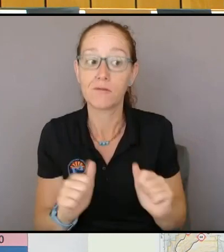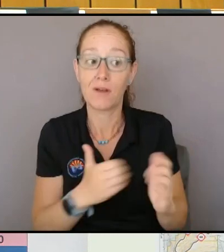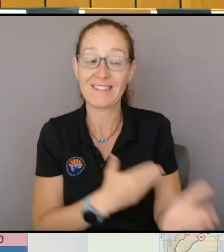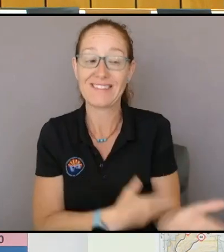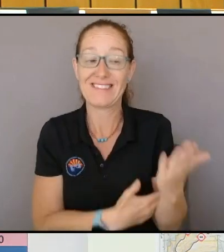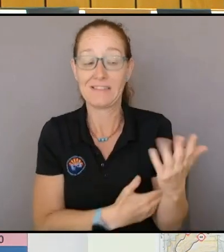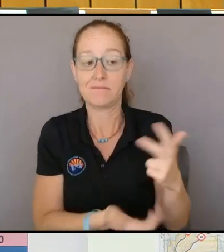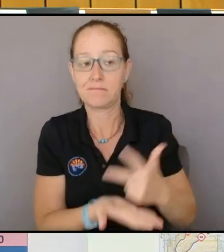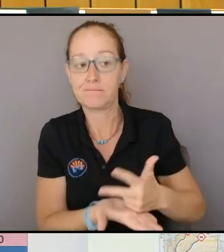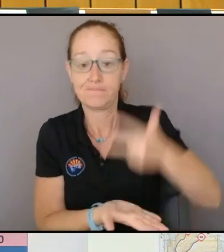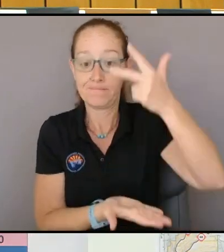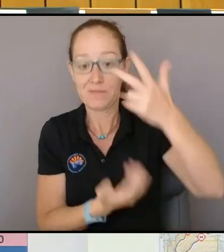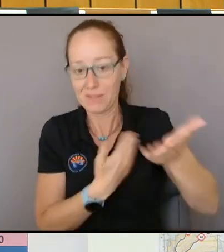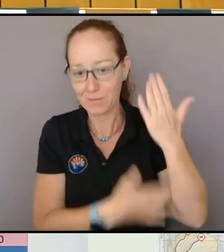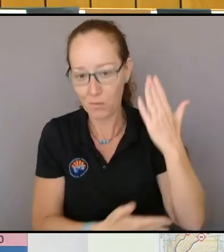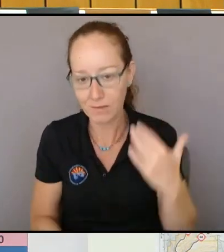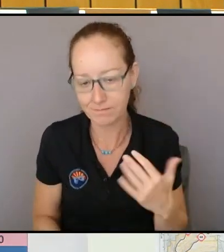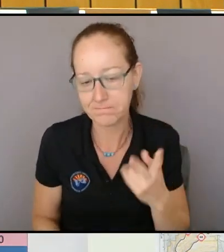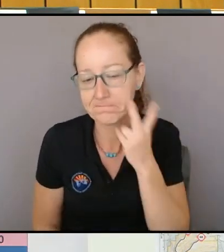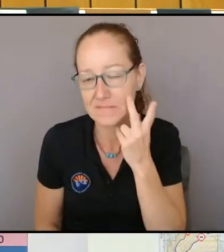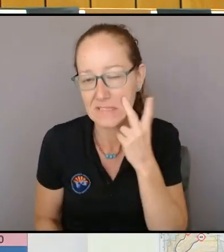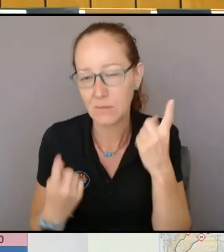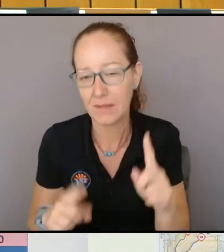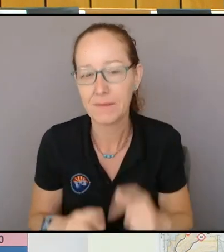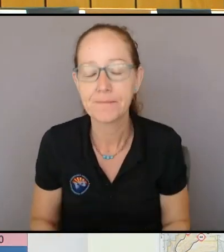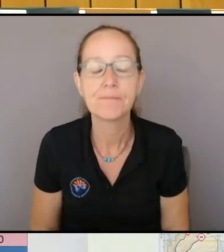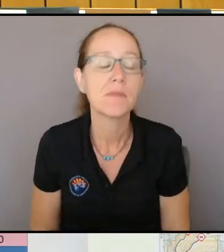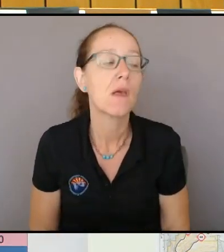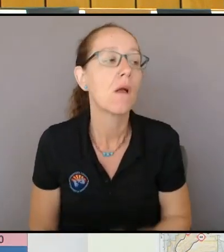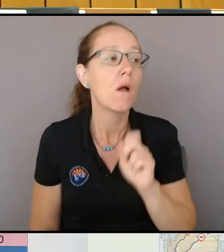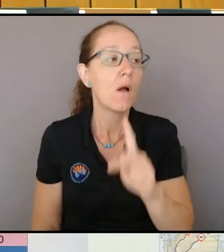talking about yesterday, you know, yesterday was a good day.